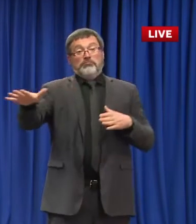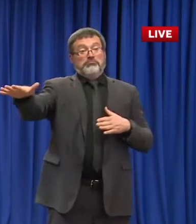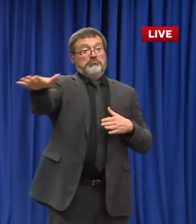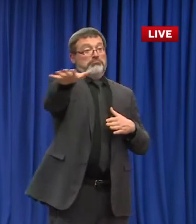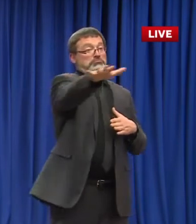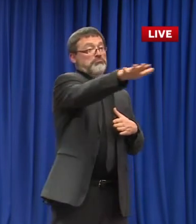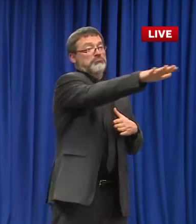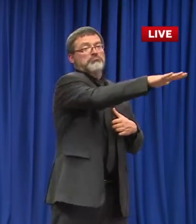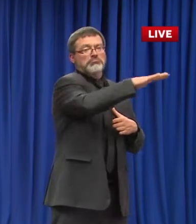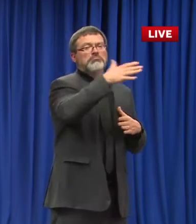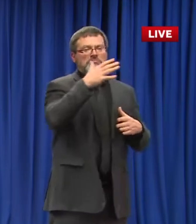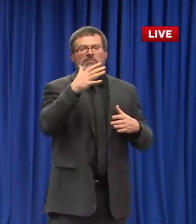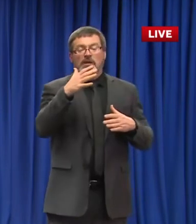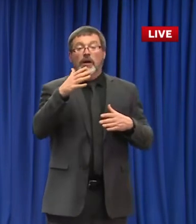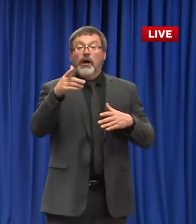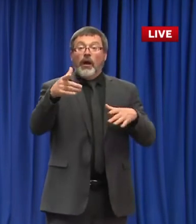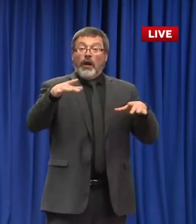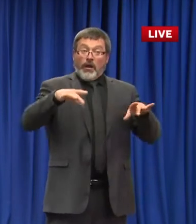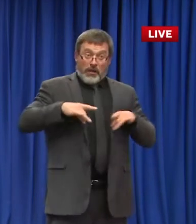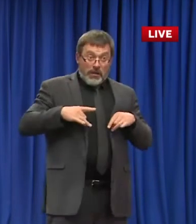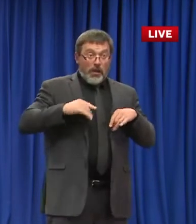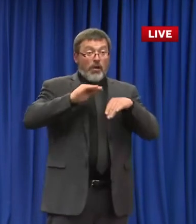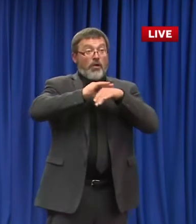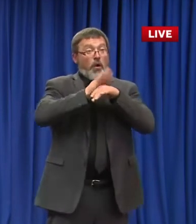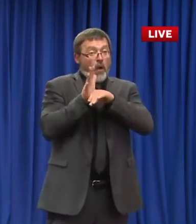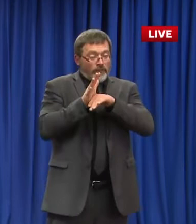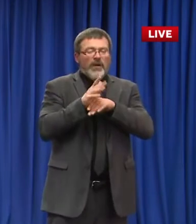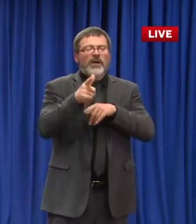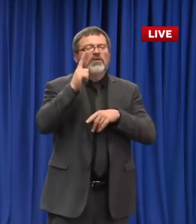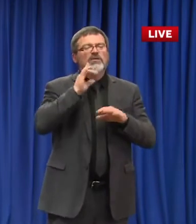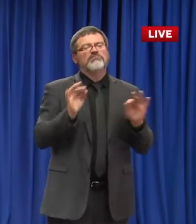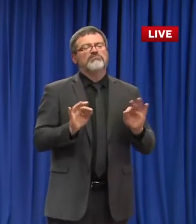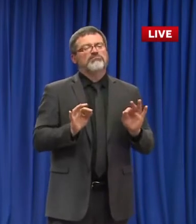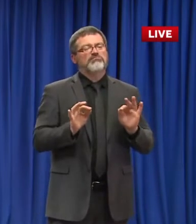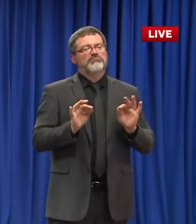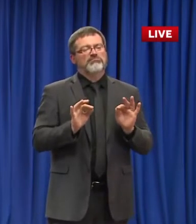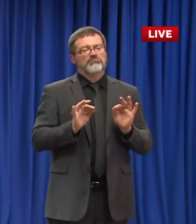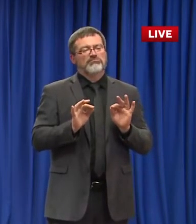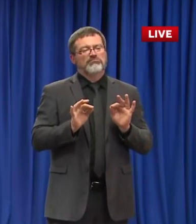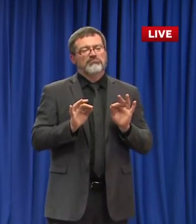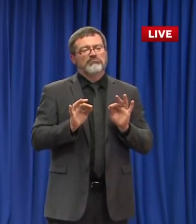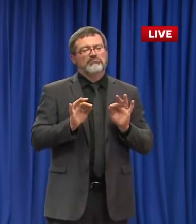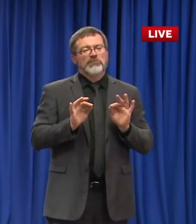THAT THE MAJORITY OF PEOPLE WILL ONLY DEVELOP MILD SYMPTOMS INFECTED WITH THIS NOVEL CORONAVIRUS.